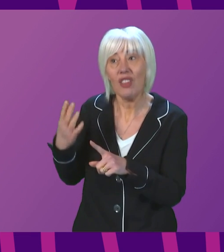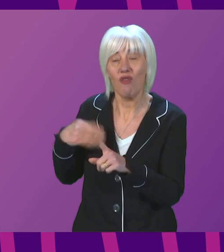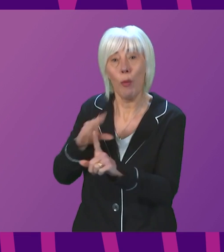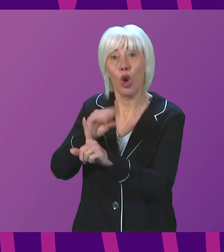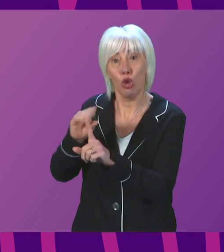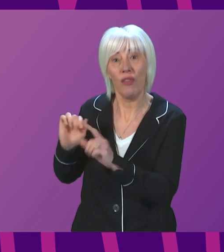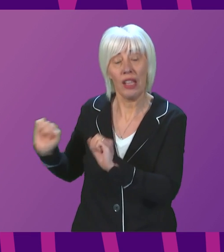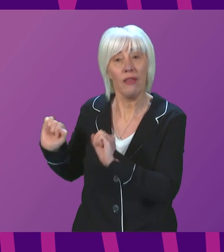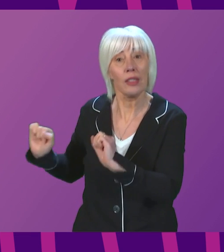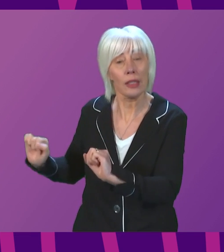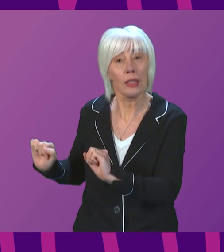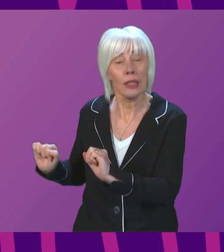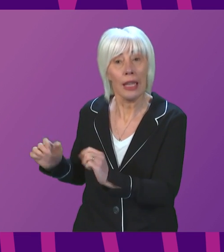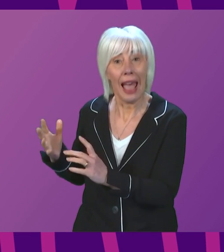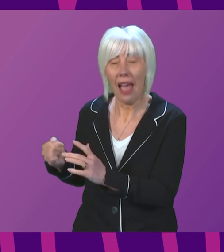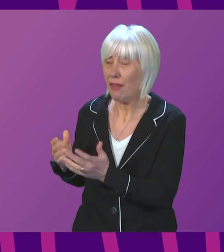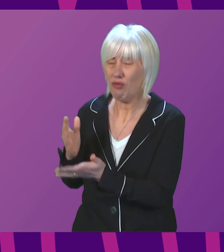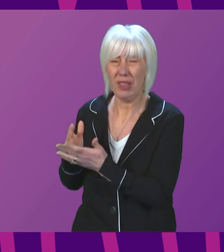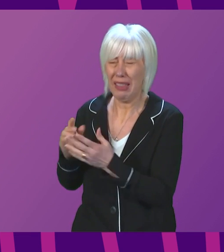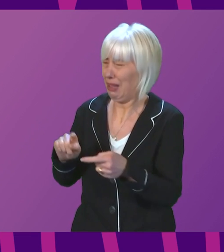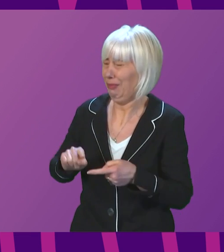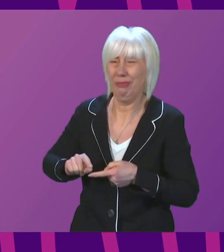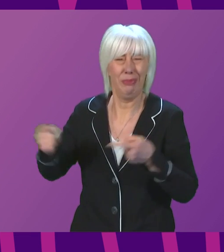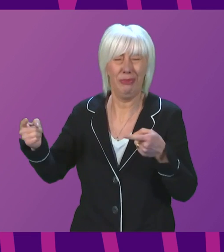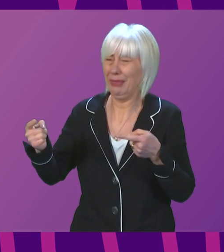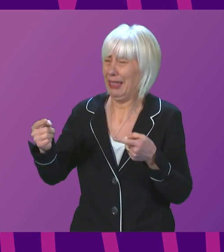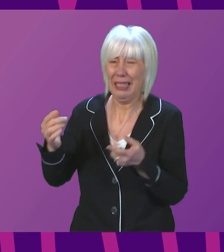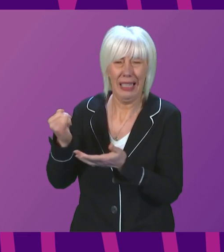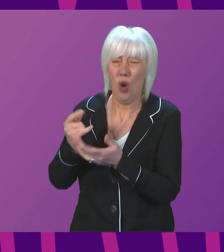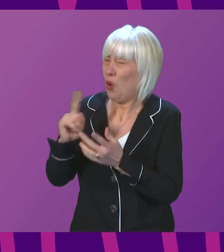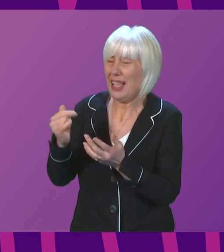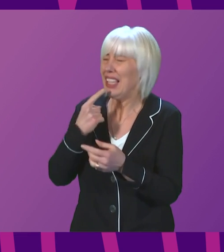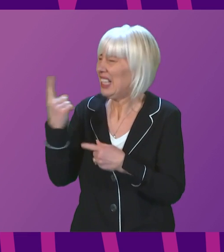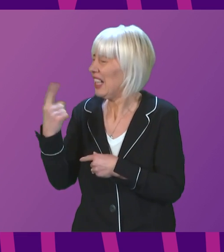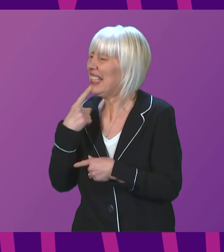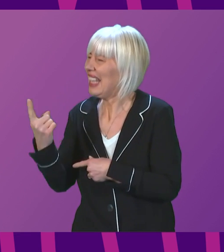Not for the first time, there is a deep hypocrisy at the heart of Douglas Ross’s question.